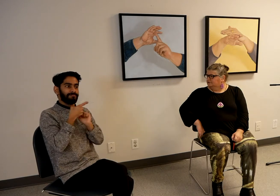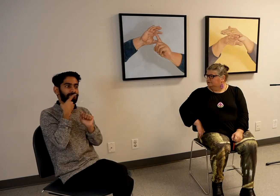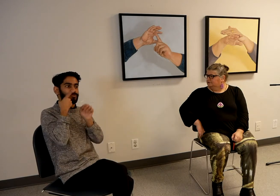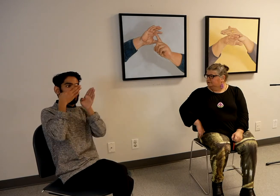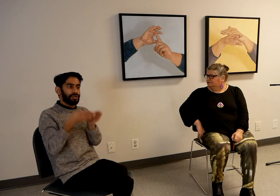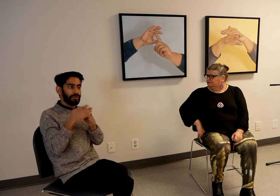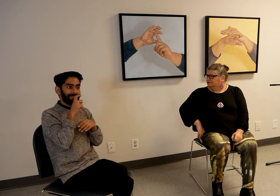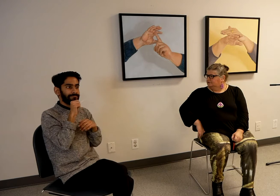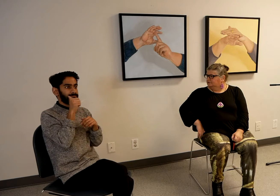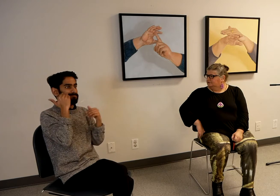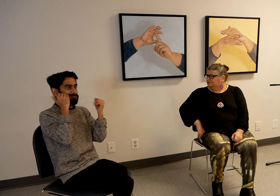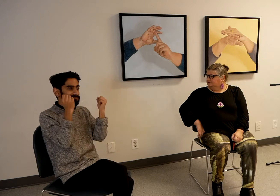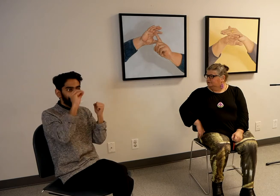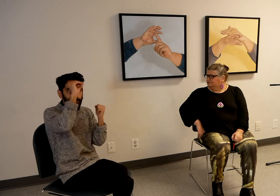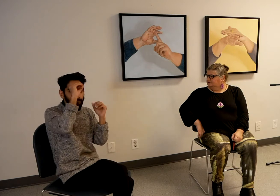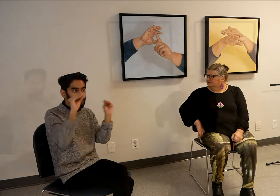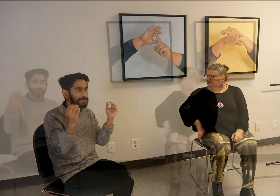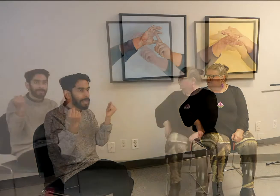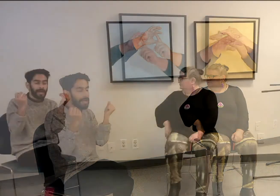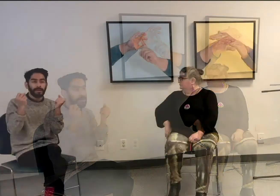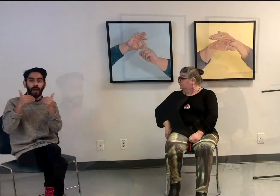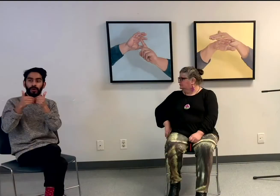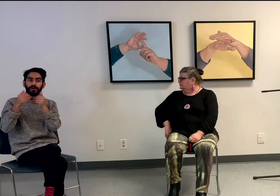my own personal, personal interactions with people, if somebody doesn't know